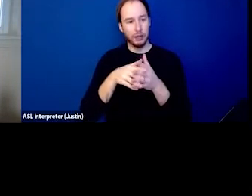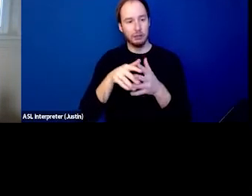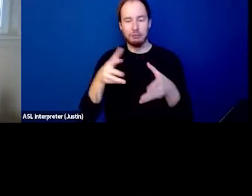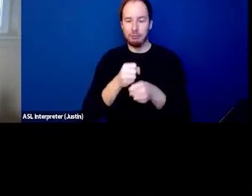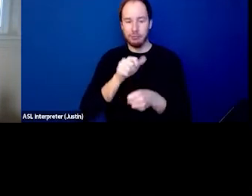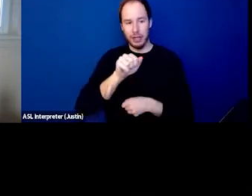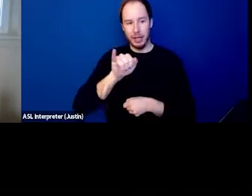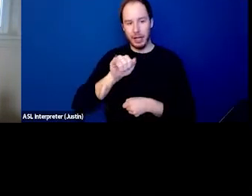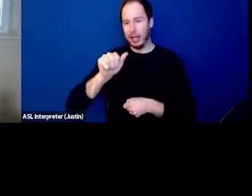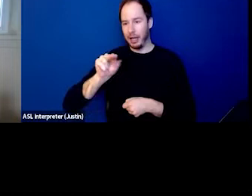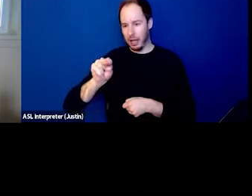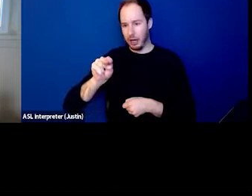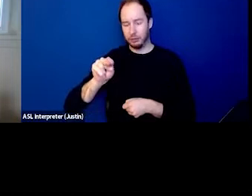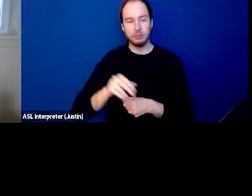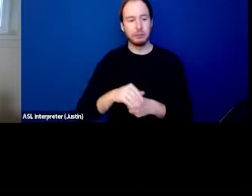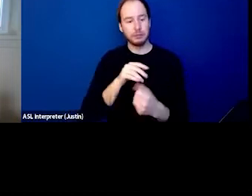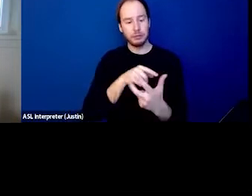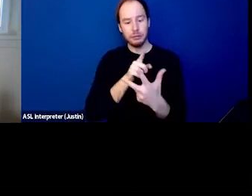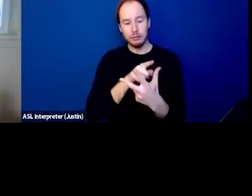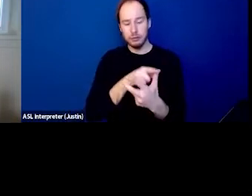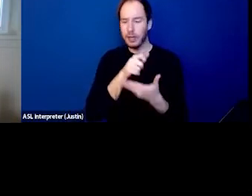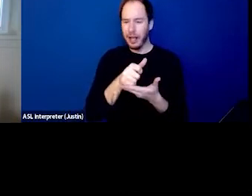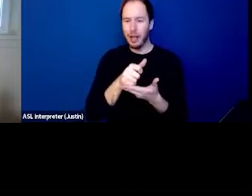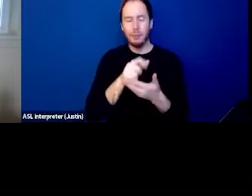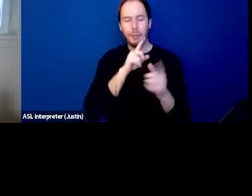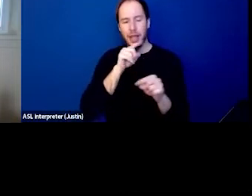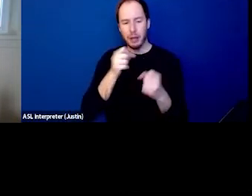And this document really answers a lot of the common questions that individuals have.